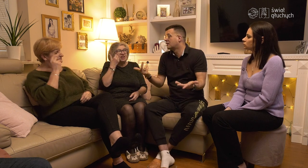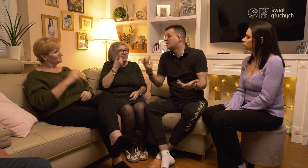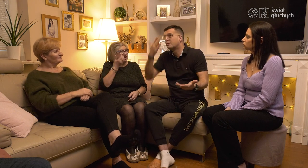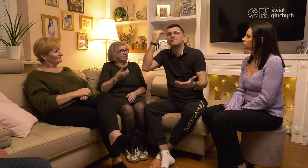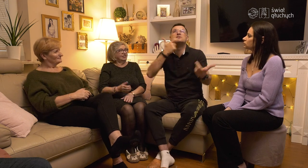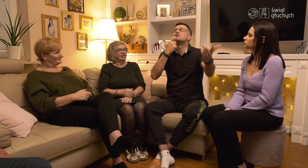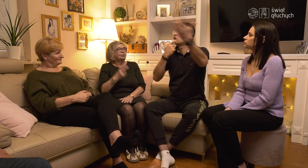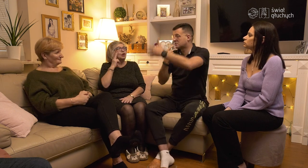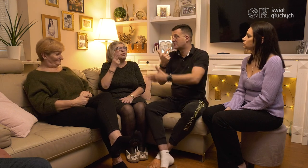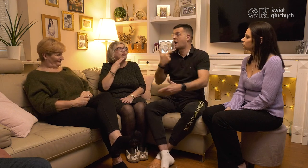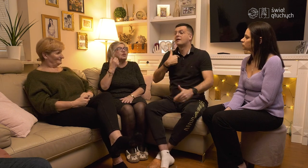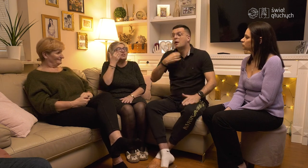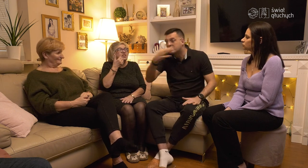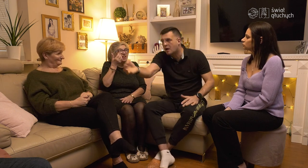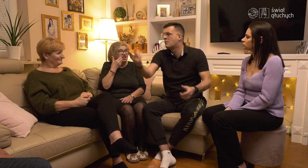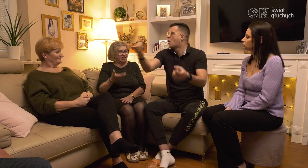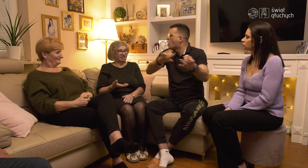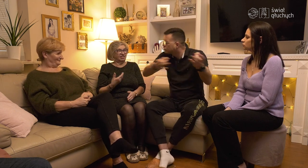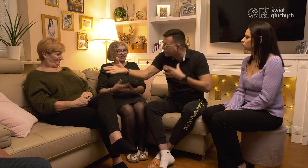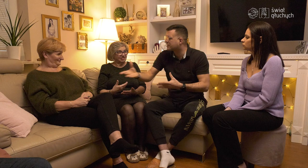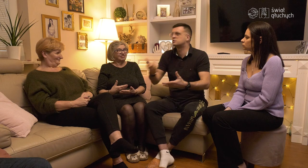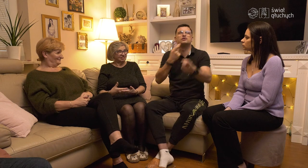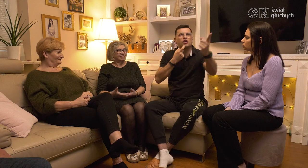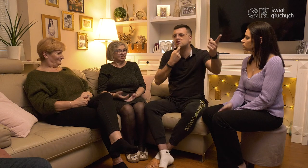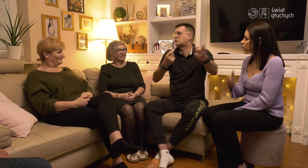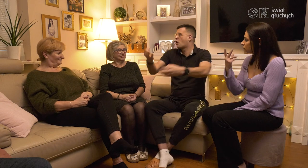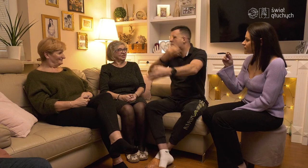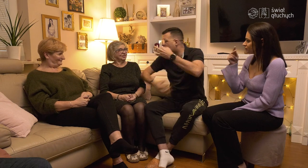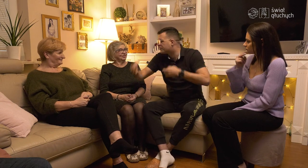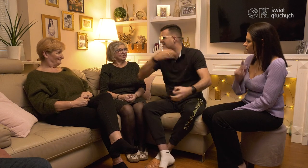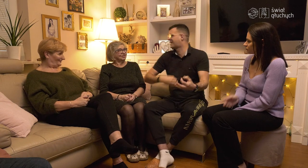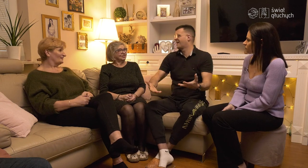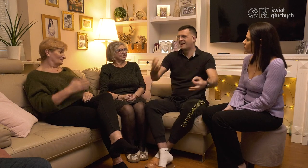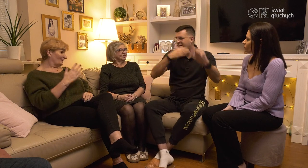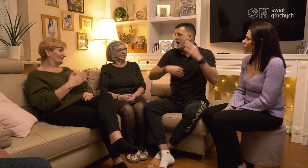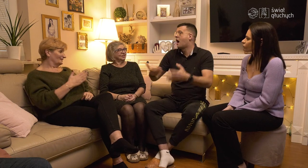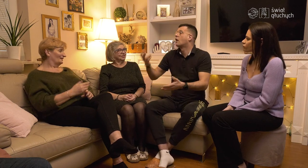He didn't know what it was. When I asked, he told me right away.